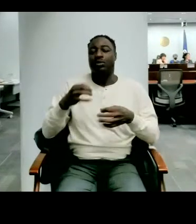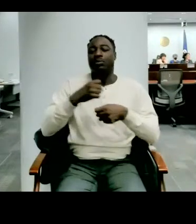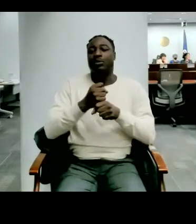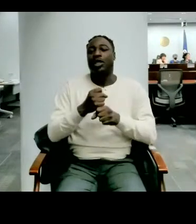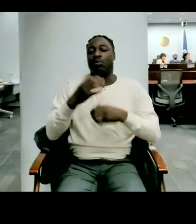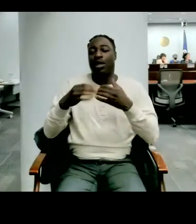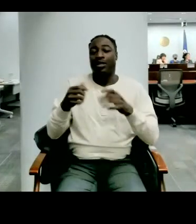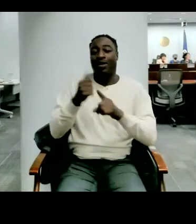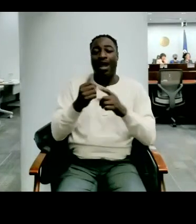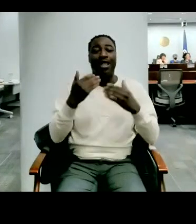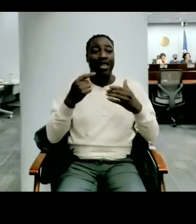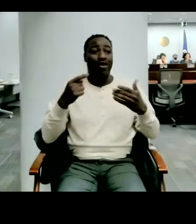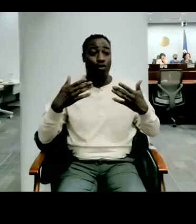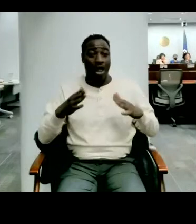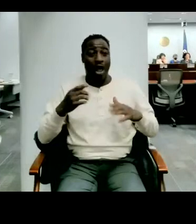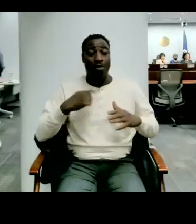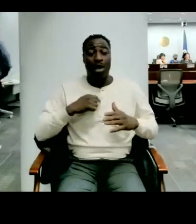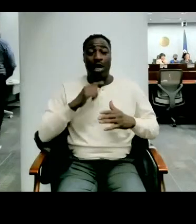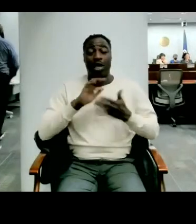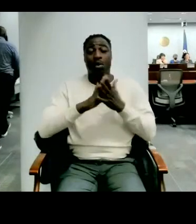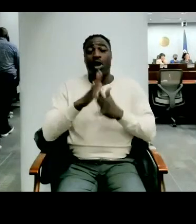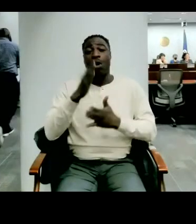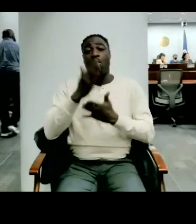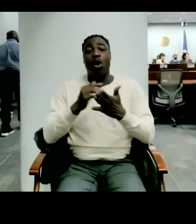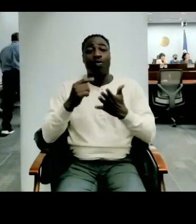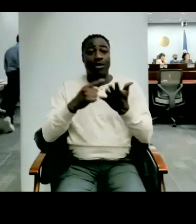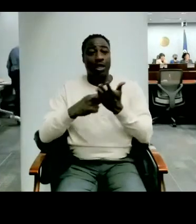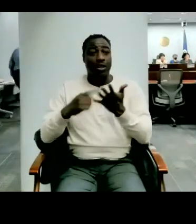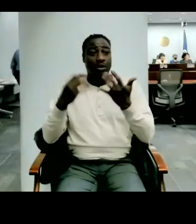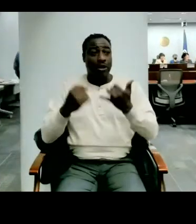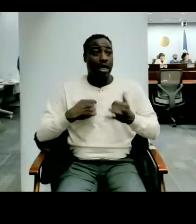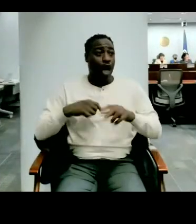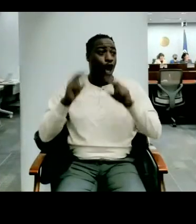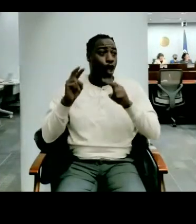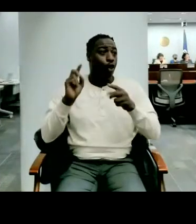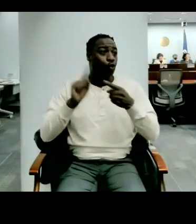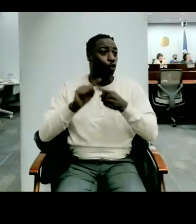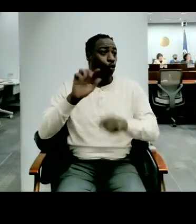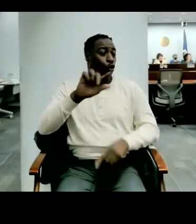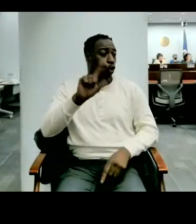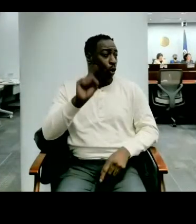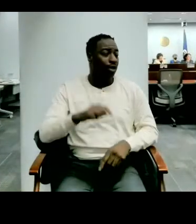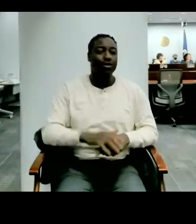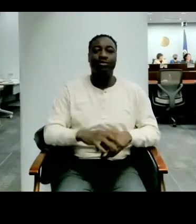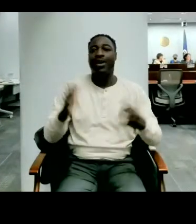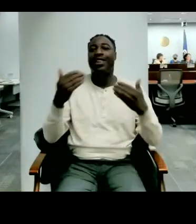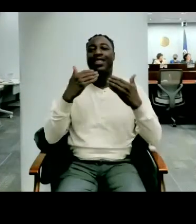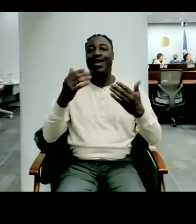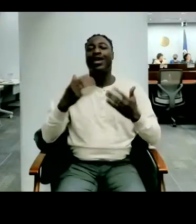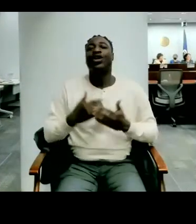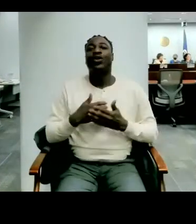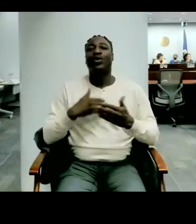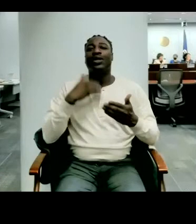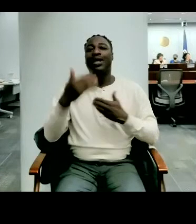Thank you for allowing me to be part of this conversation today and I look forward to your questions. Thank you, we'll go next to Mrs. Rodriguez: